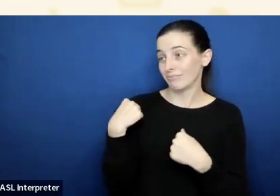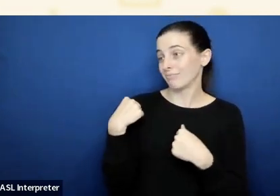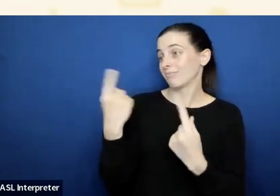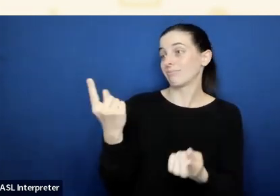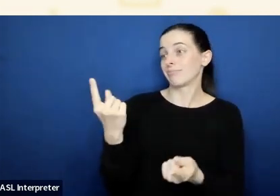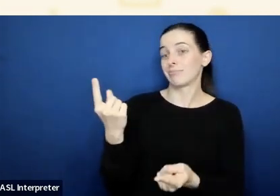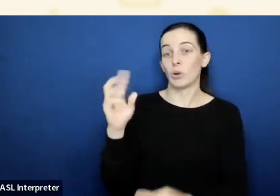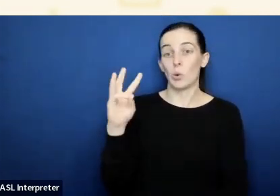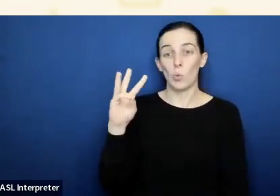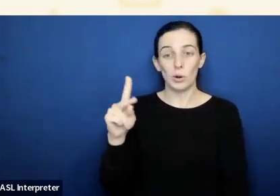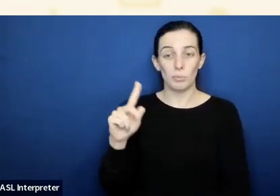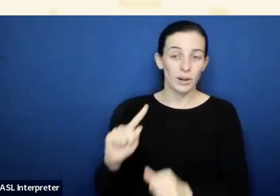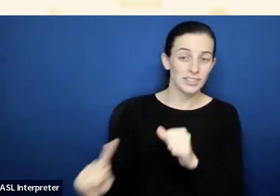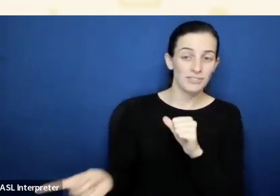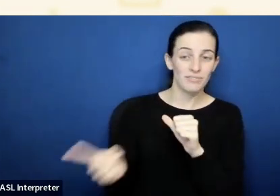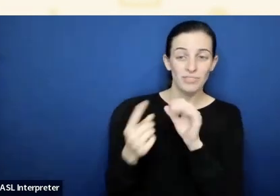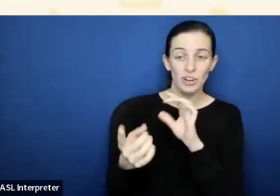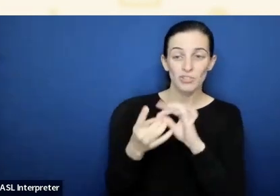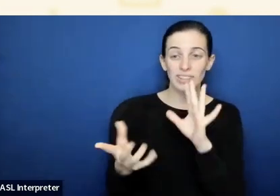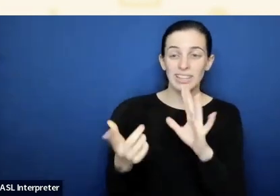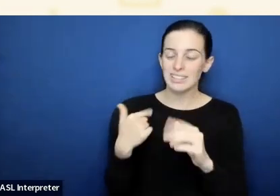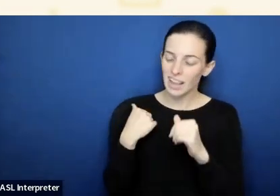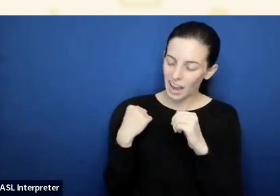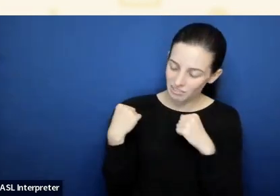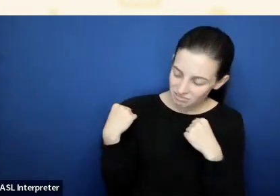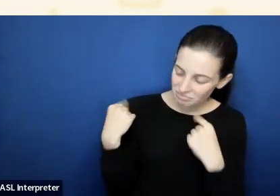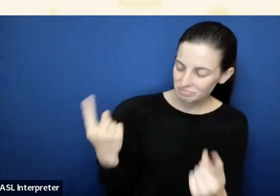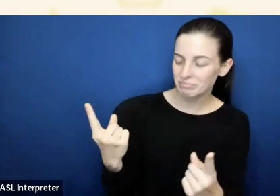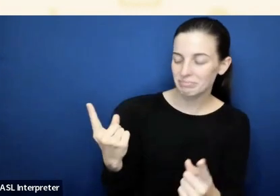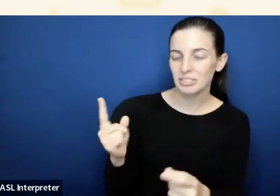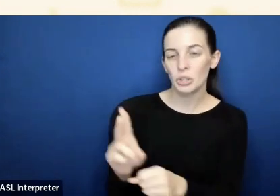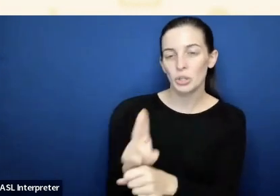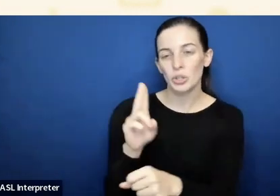and have been contributing to WordPress for over a decade now.